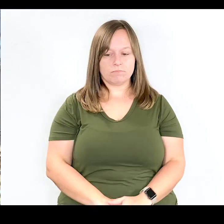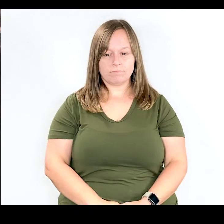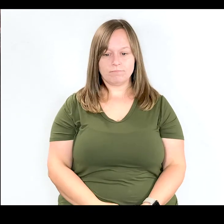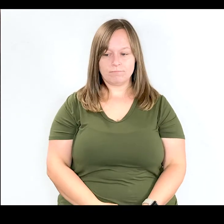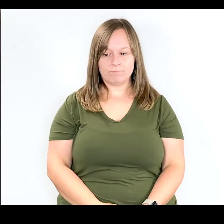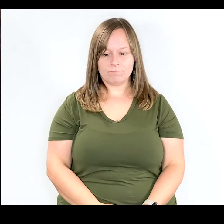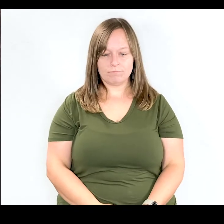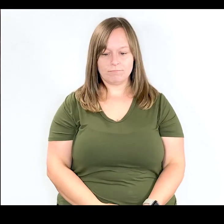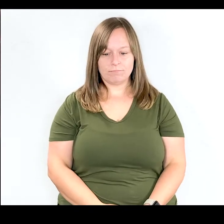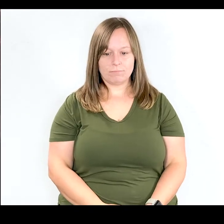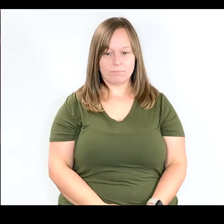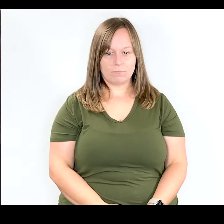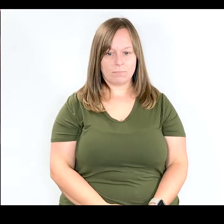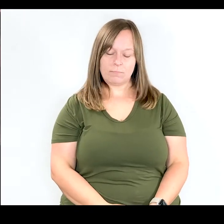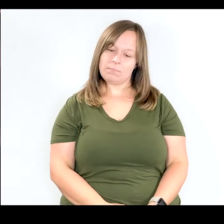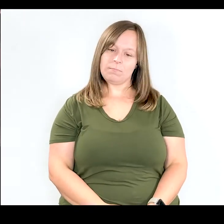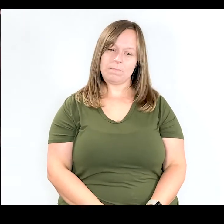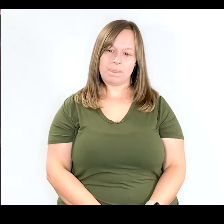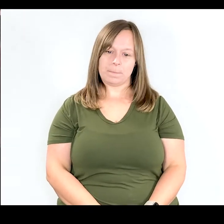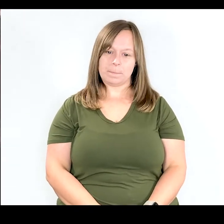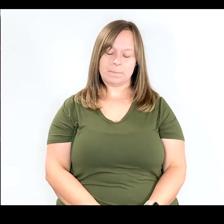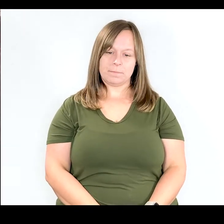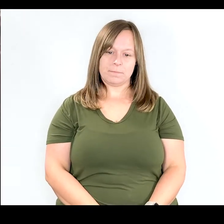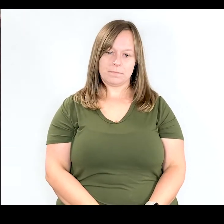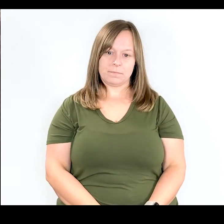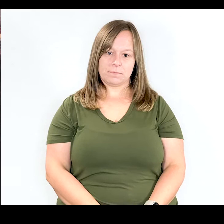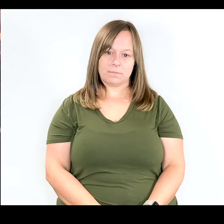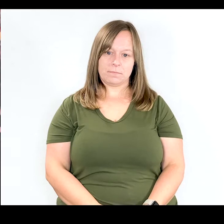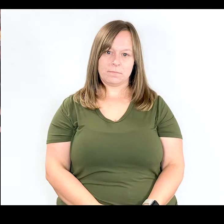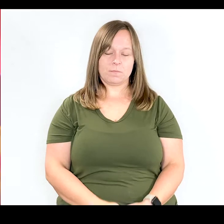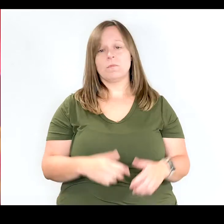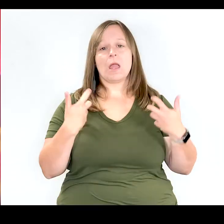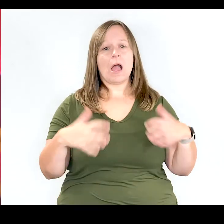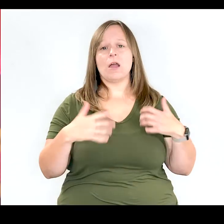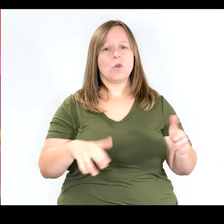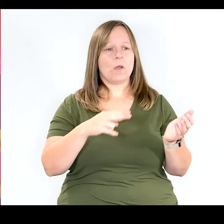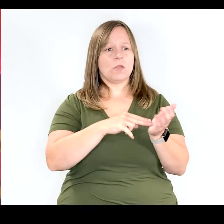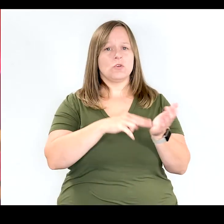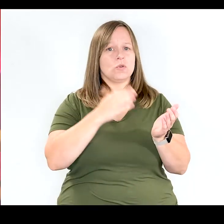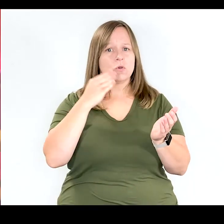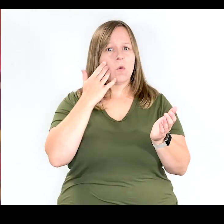One day I opened the elevator door, and I was trying to escape. [SPEAKING IN HAITIAN CREOLE]